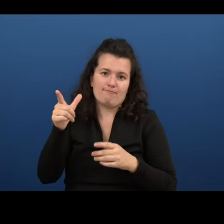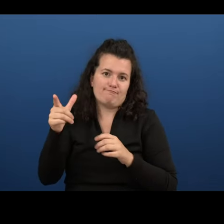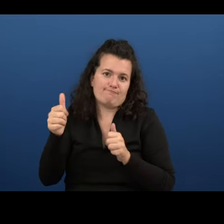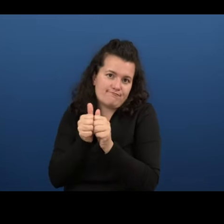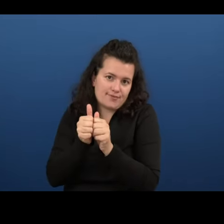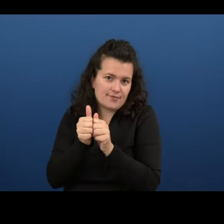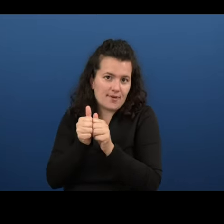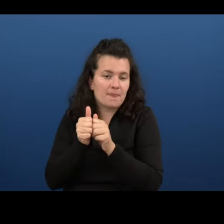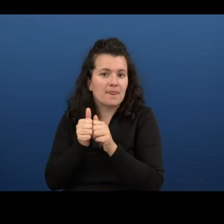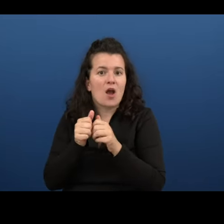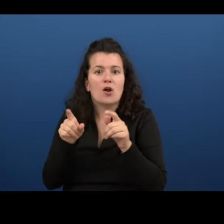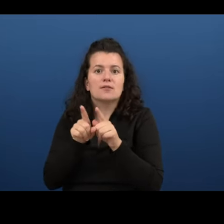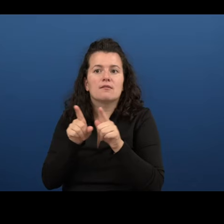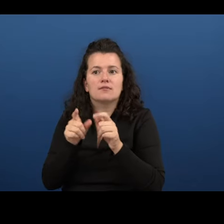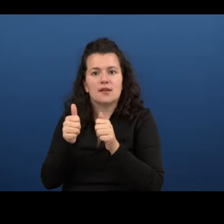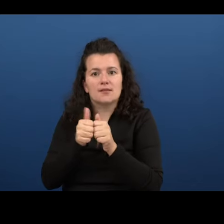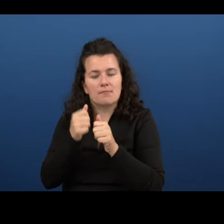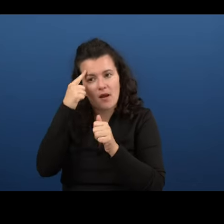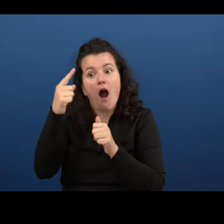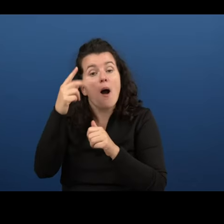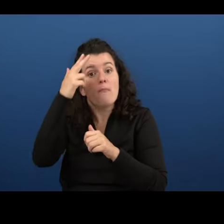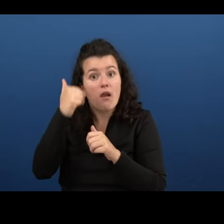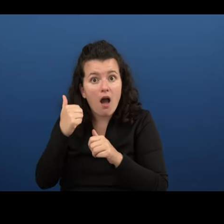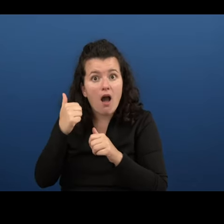for persons who are blind. 14:39:18 And of course lessons learned and